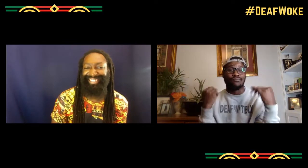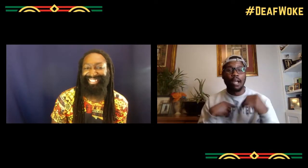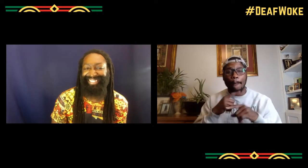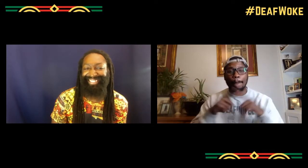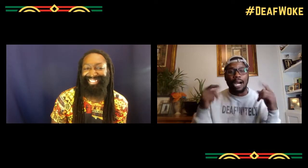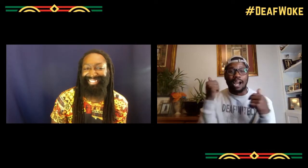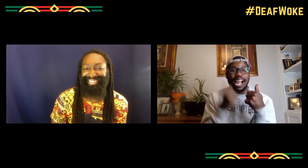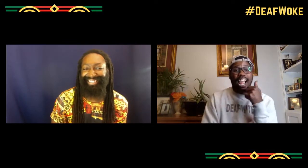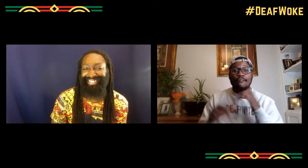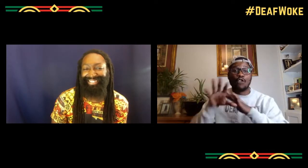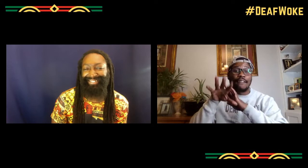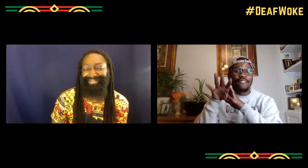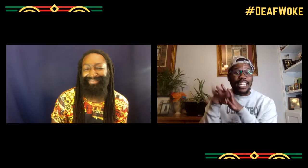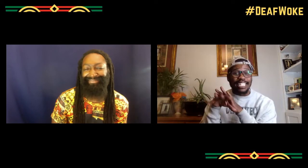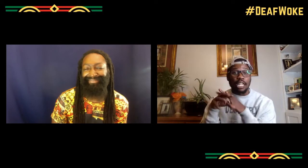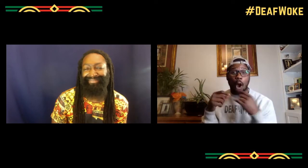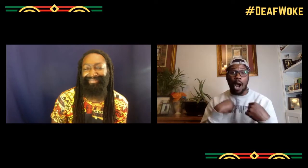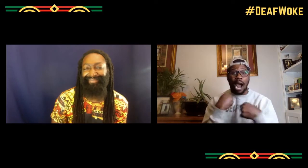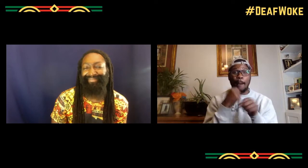that everything can be blended together.